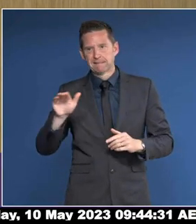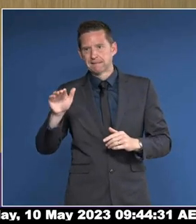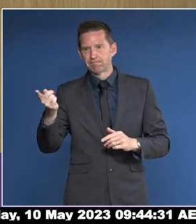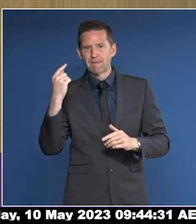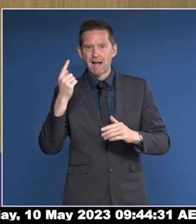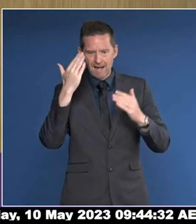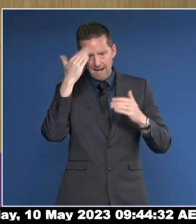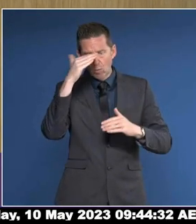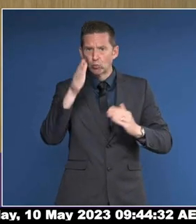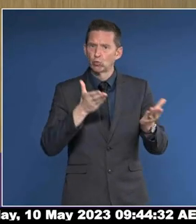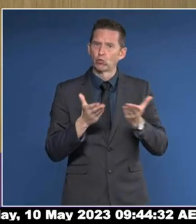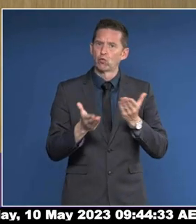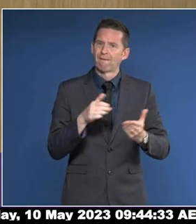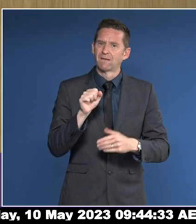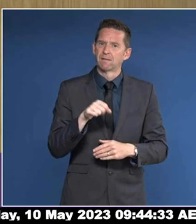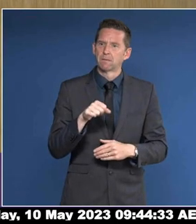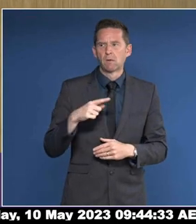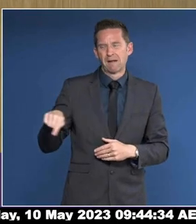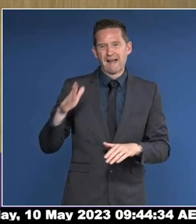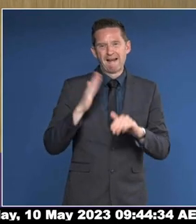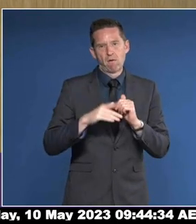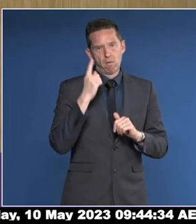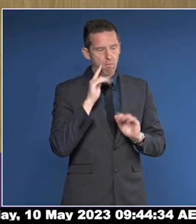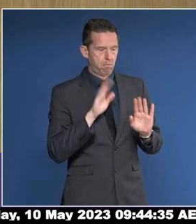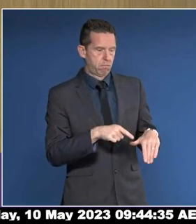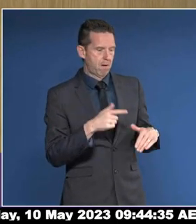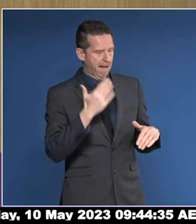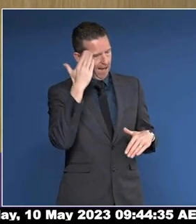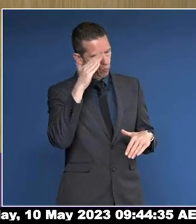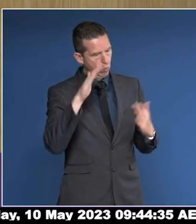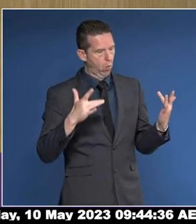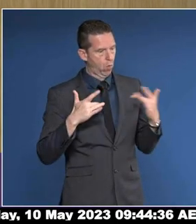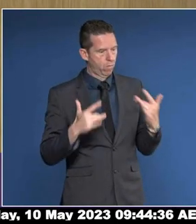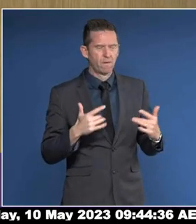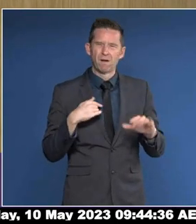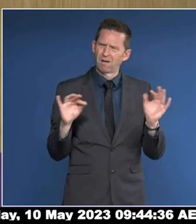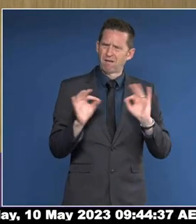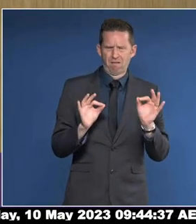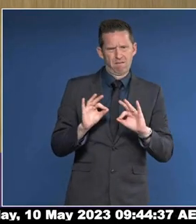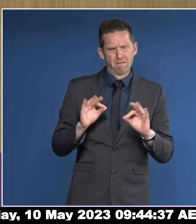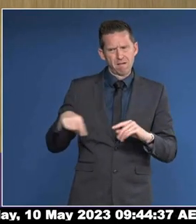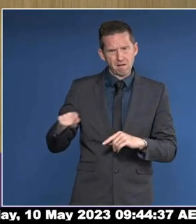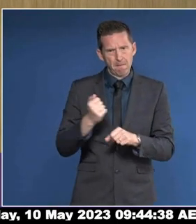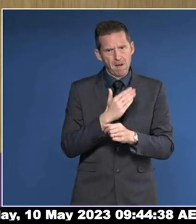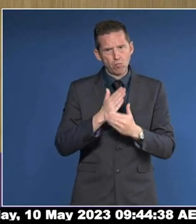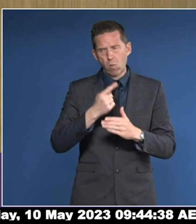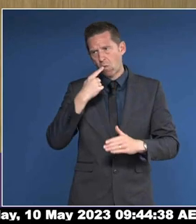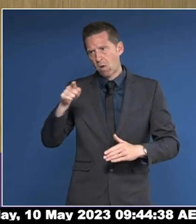So, they certainly didn't think, oh well, this is an adult, we're not going to intervene. They wanted to ensure there was follow-up by the appropriate agencies.